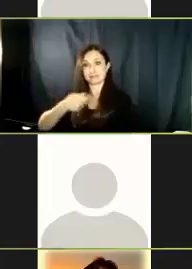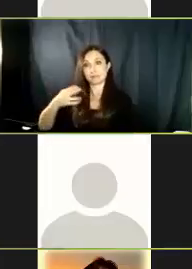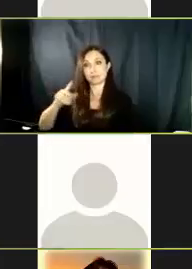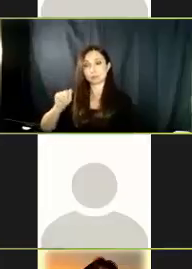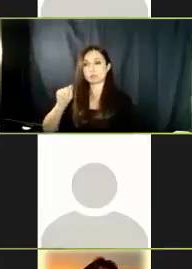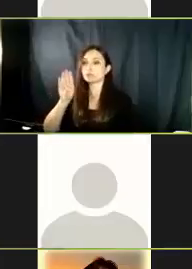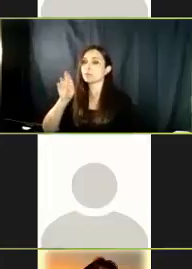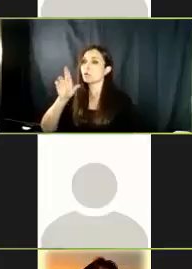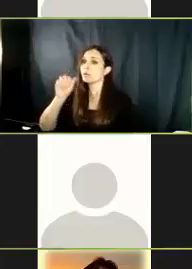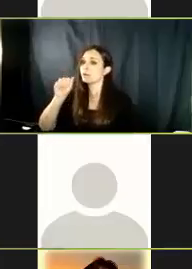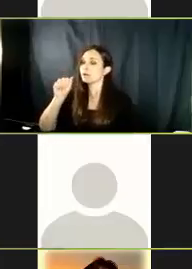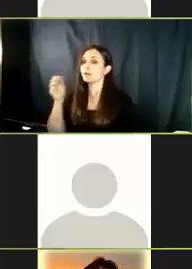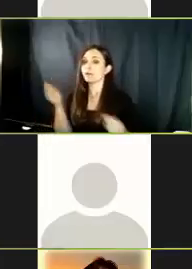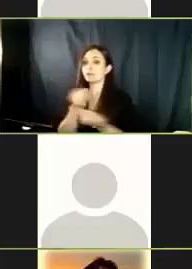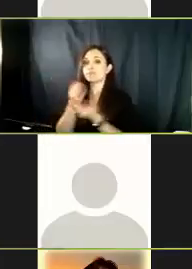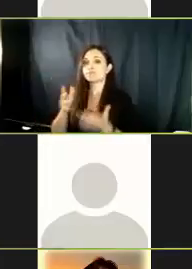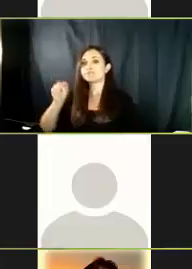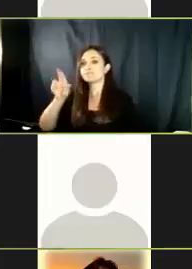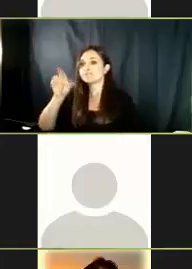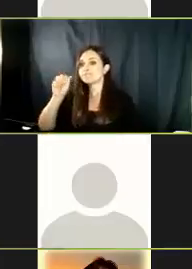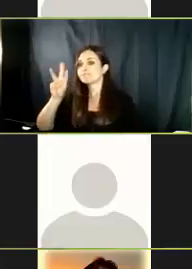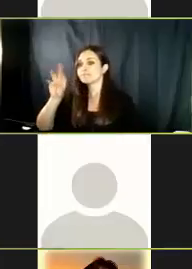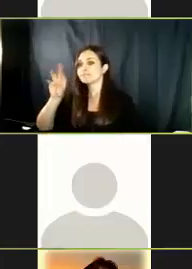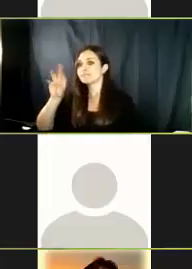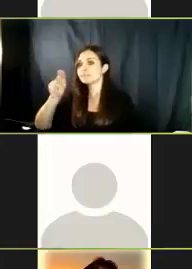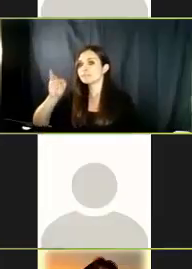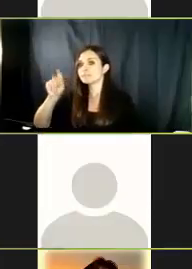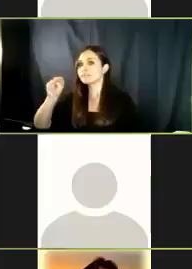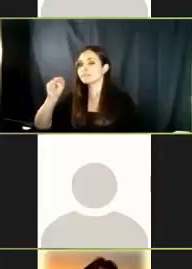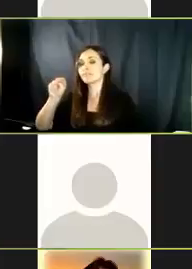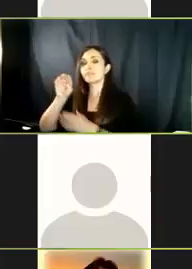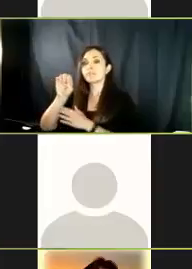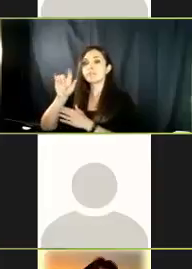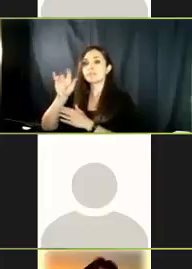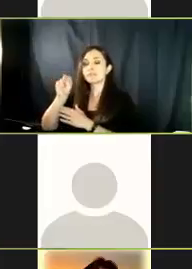Our facilitator is Teryn Washington. Our captionist is Elaine Plybon.